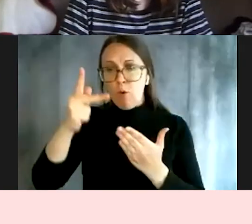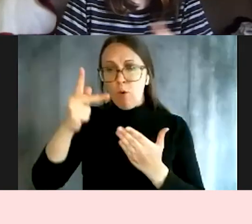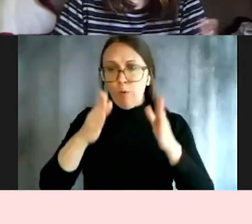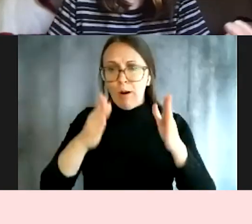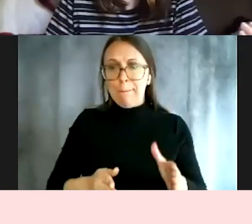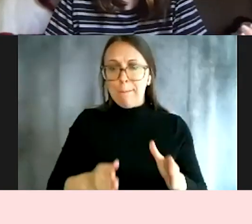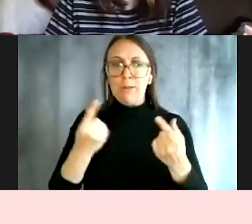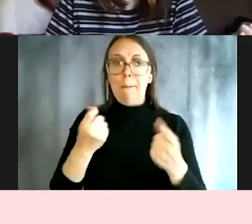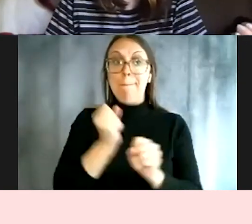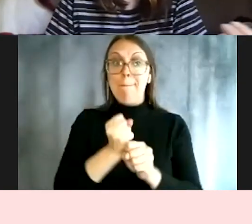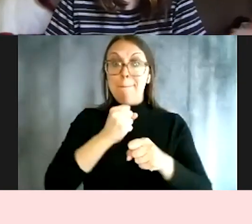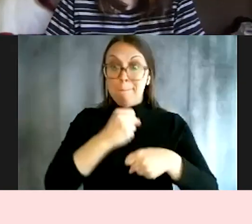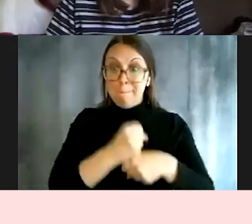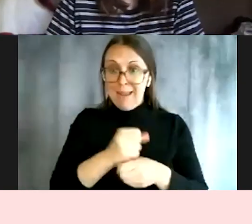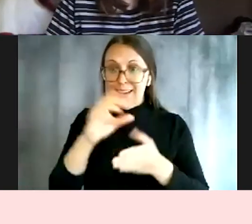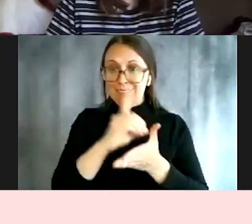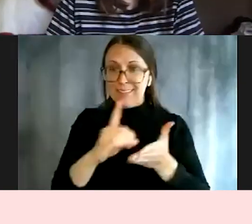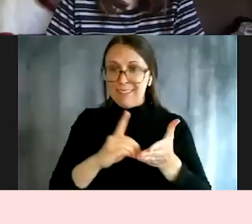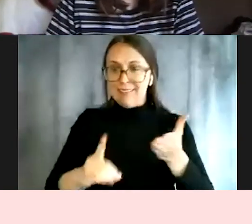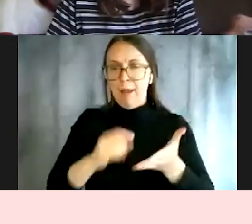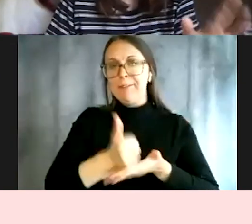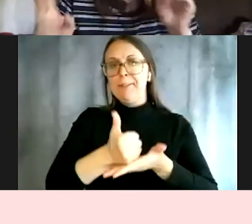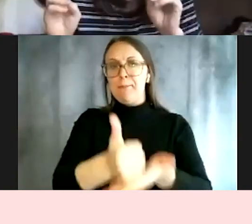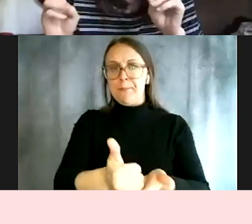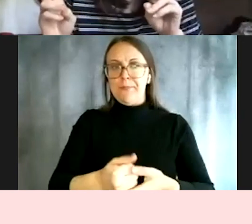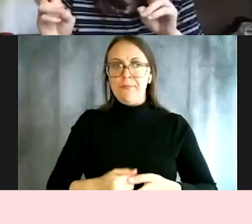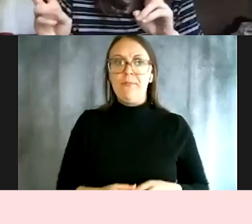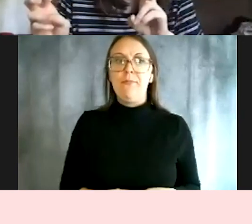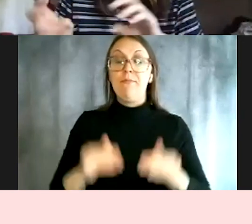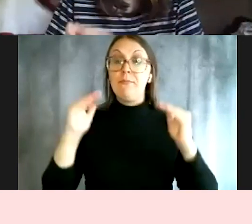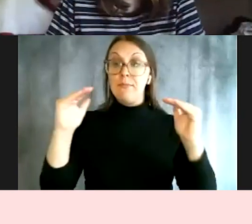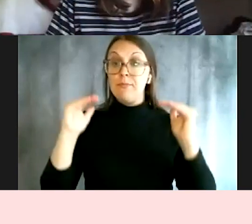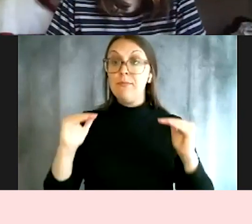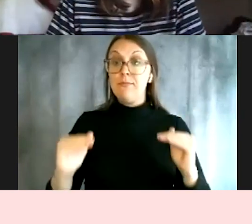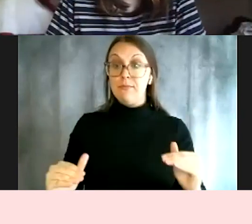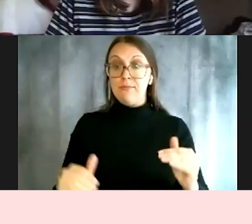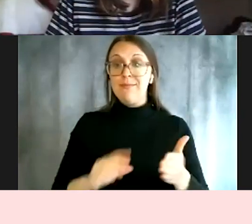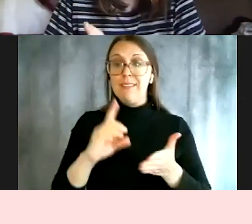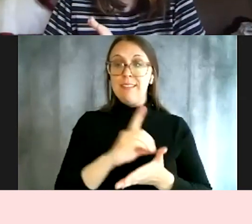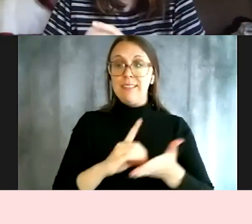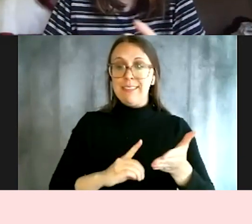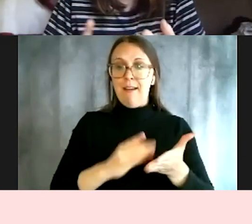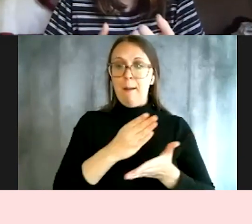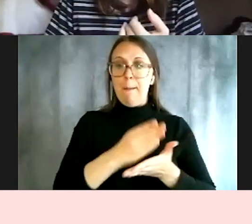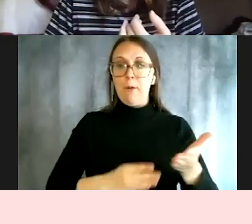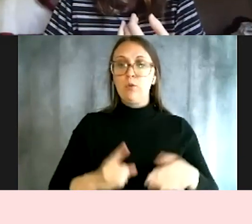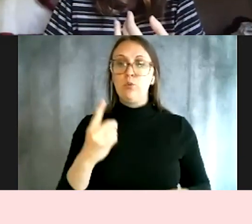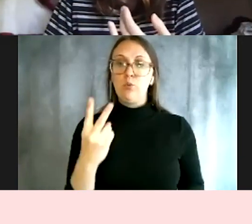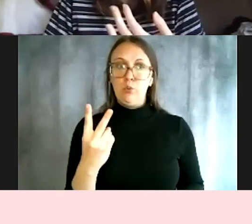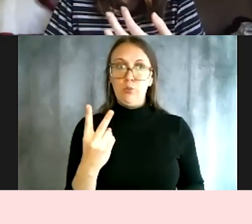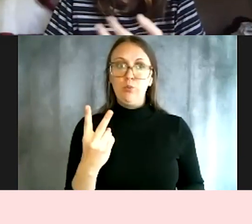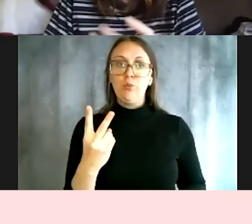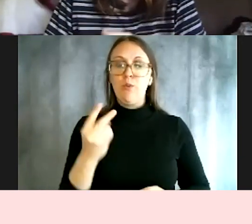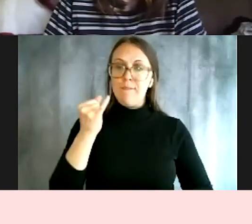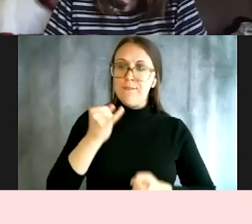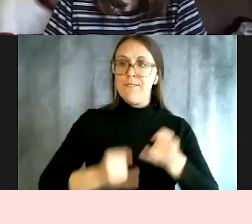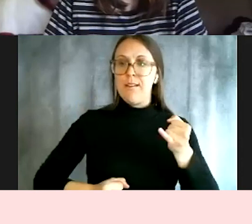The next phase is the final designs or design part two. This is the finalized app flows so